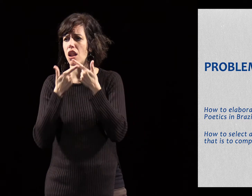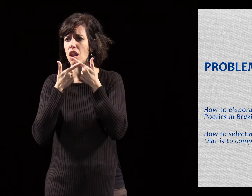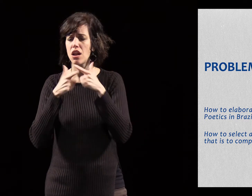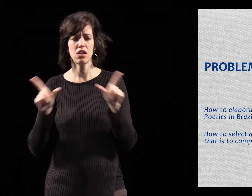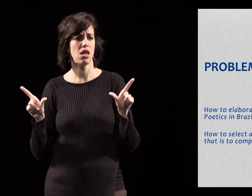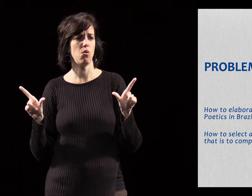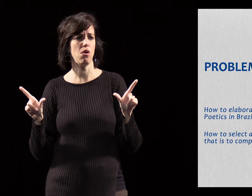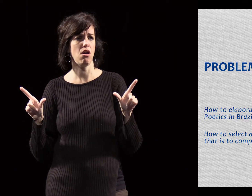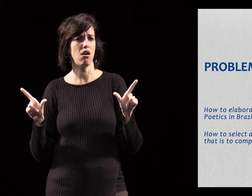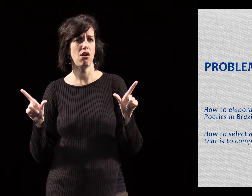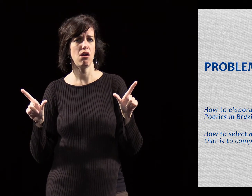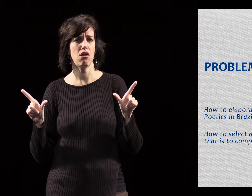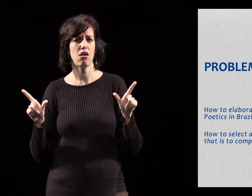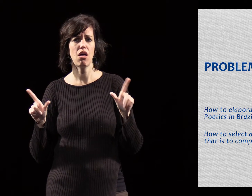how do you analyze this?